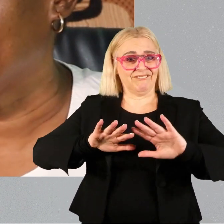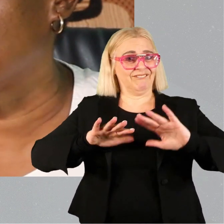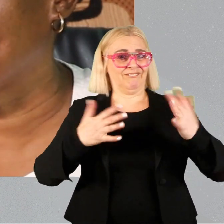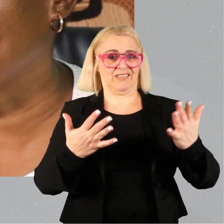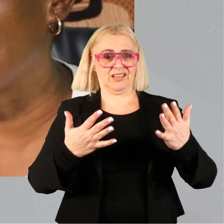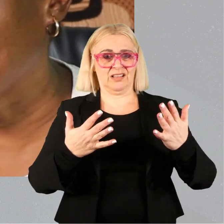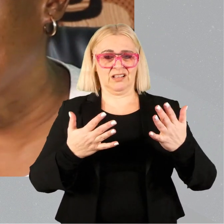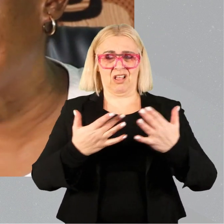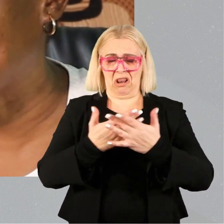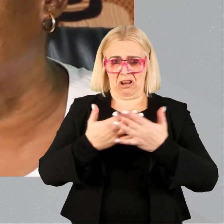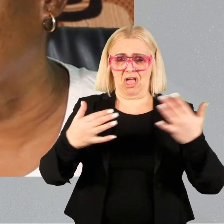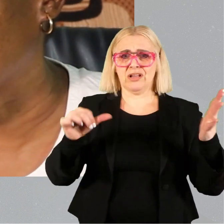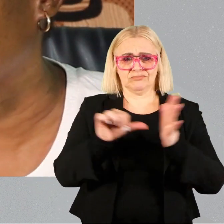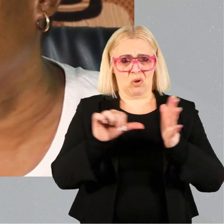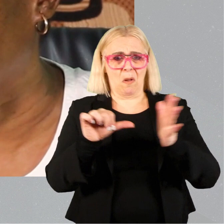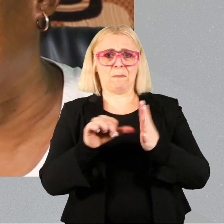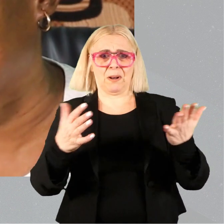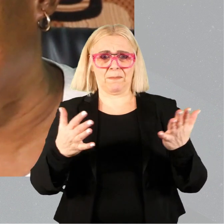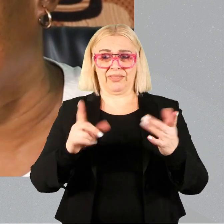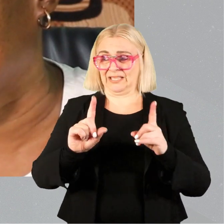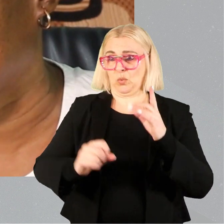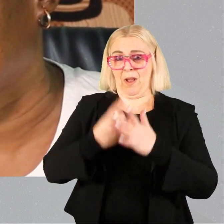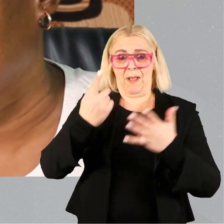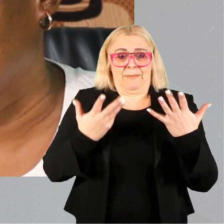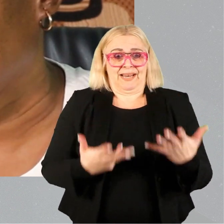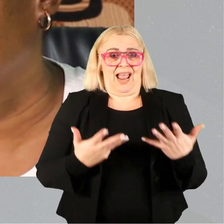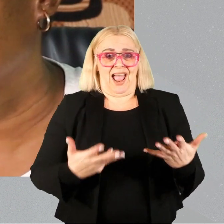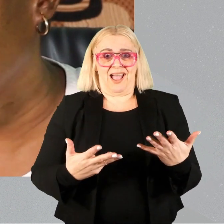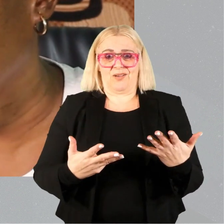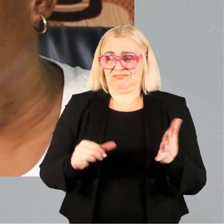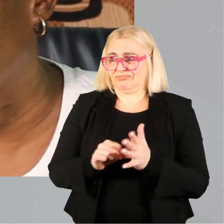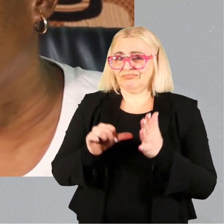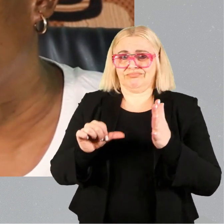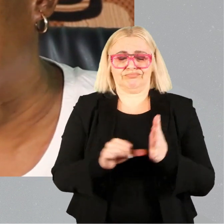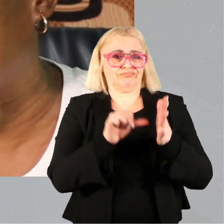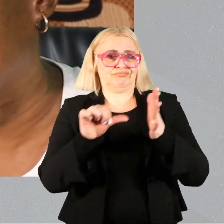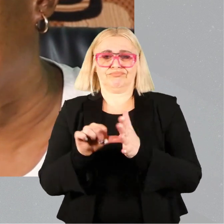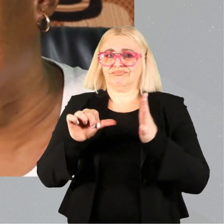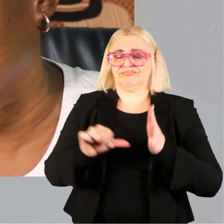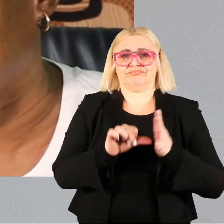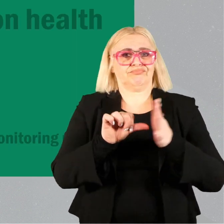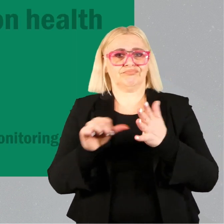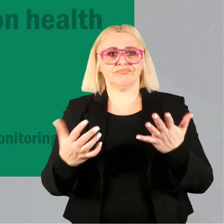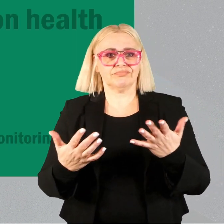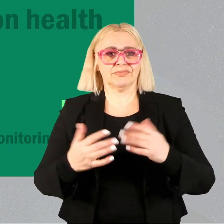is when you think about the cost of not having it, which is really the cost we're bearing now.